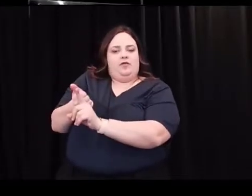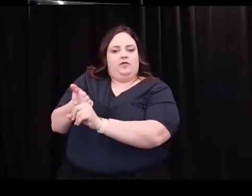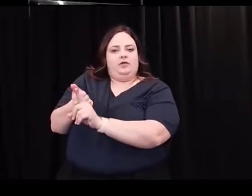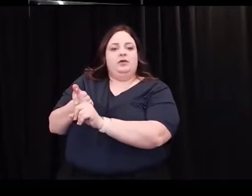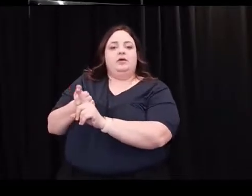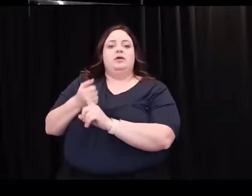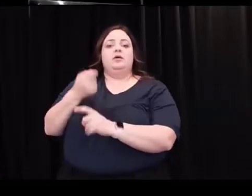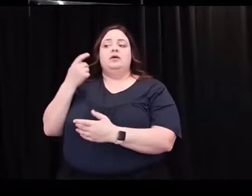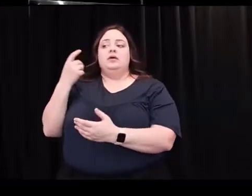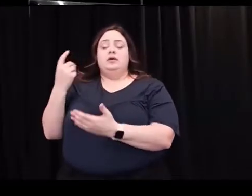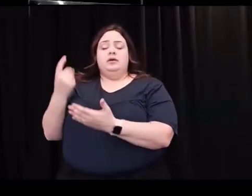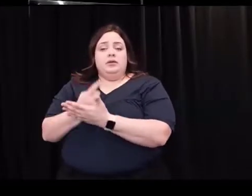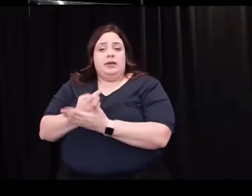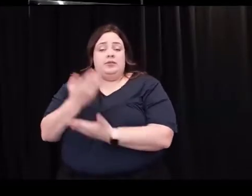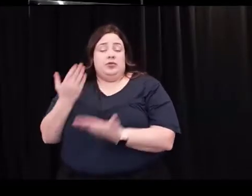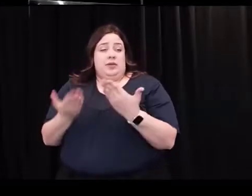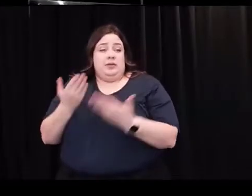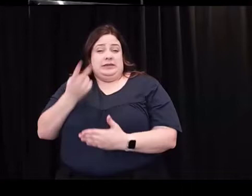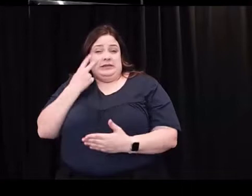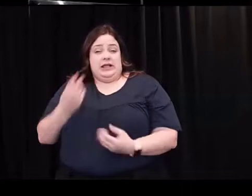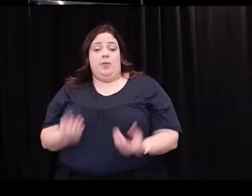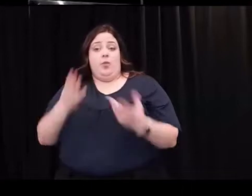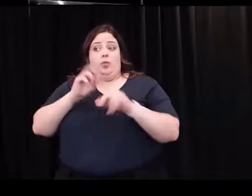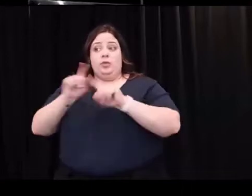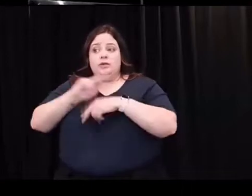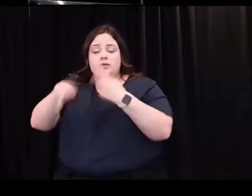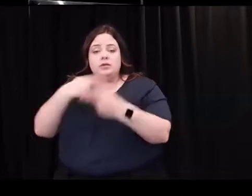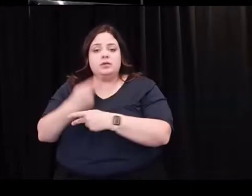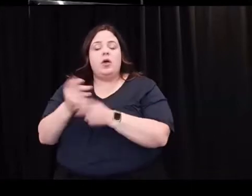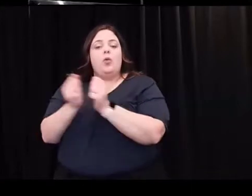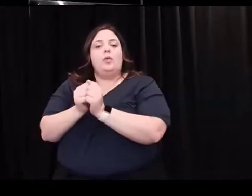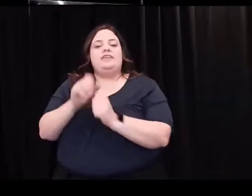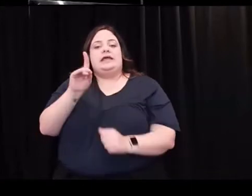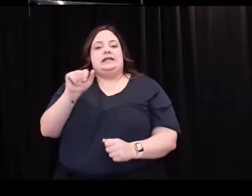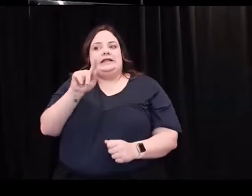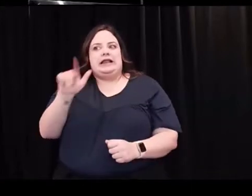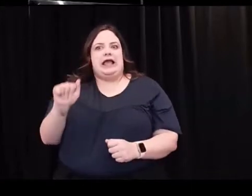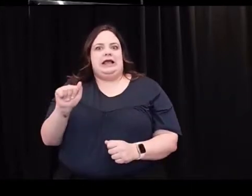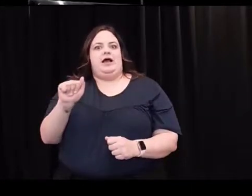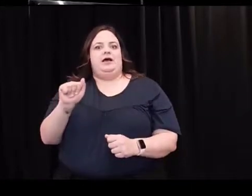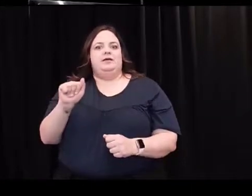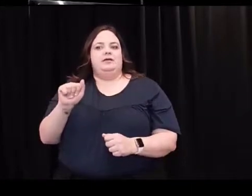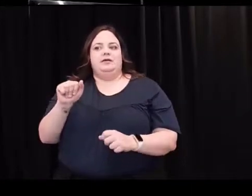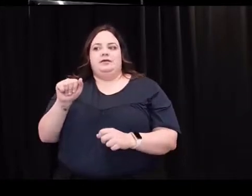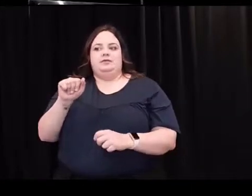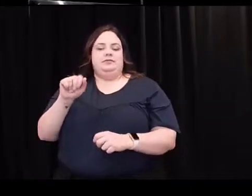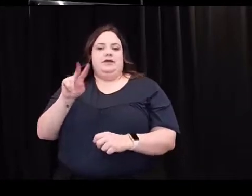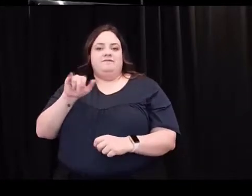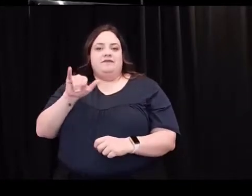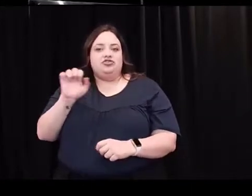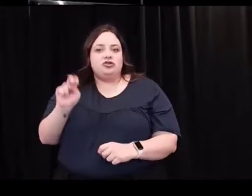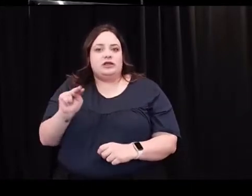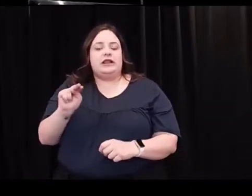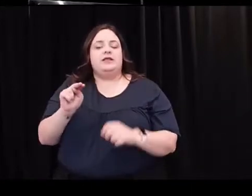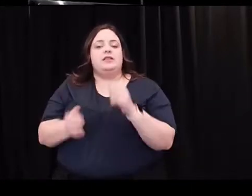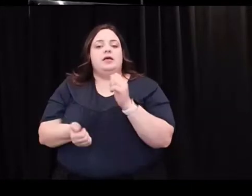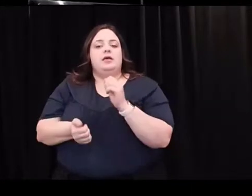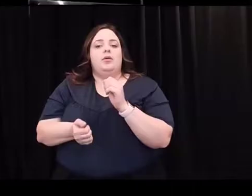multiple types of data going into this data vis. And the more simple we can get get access to that